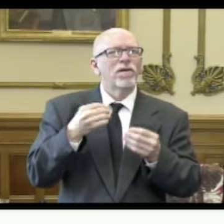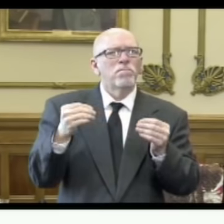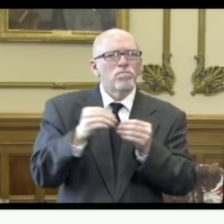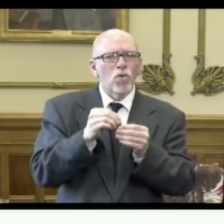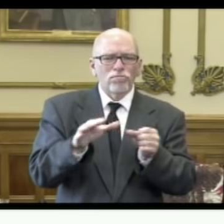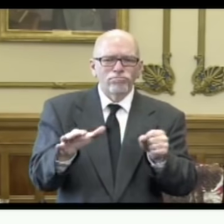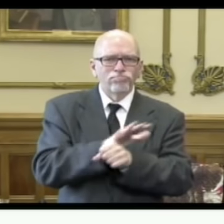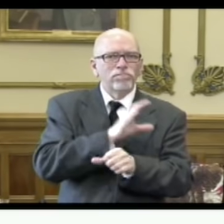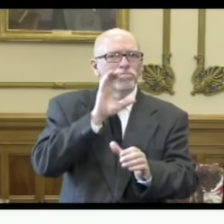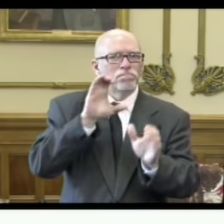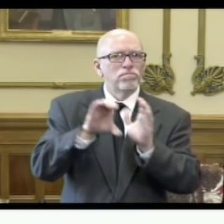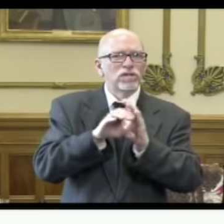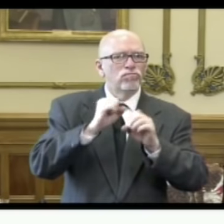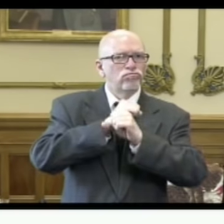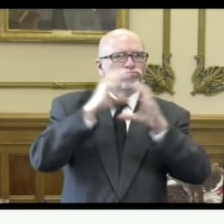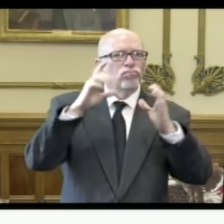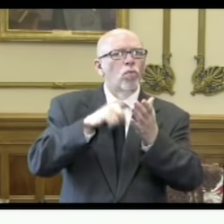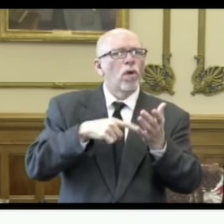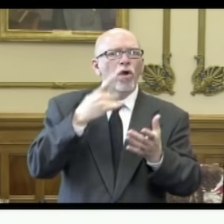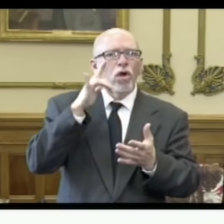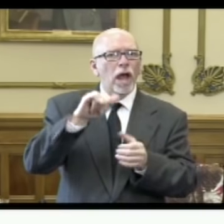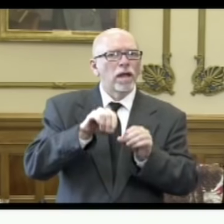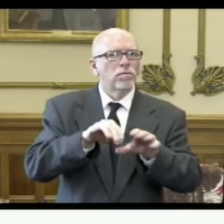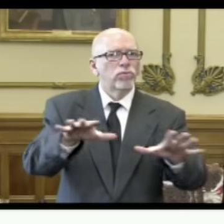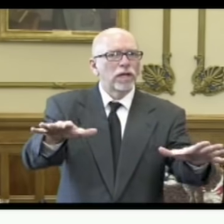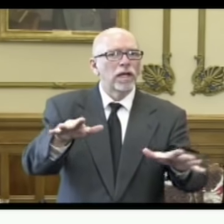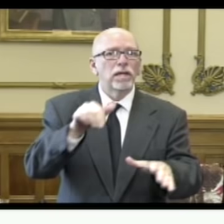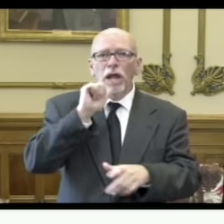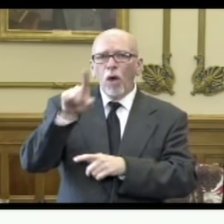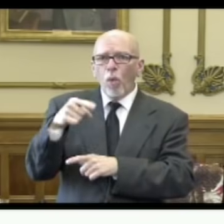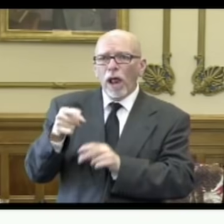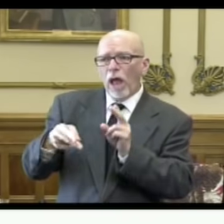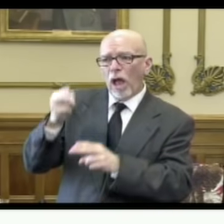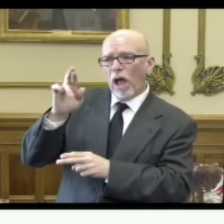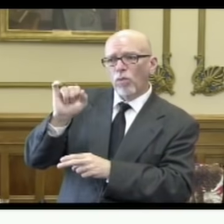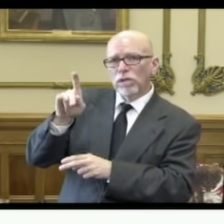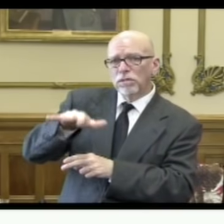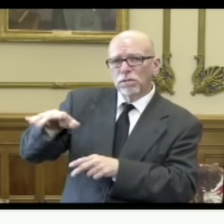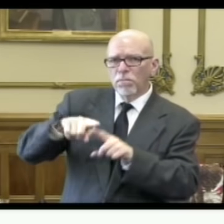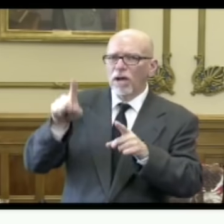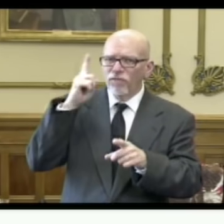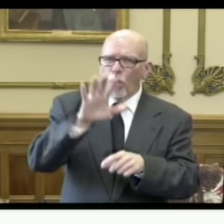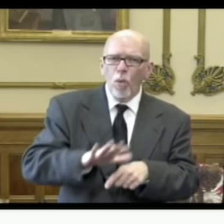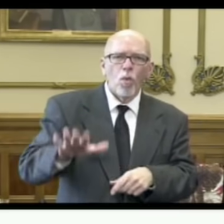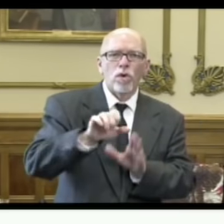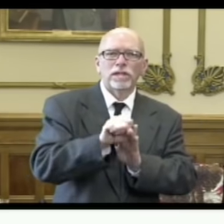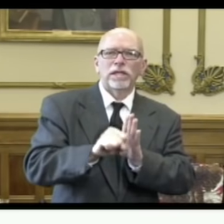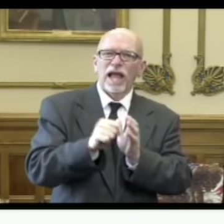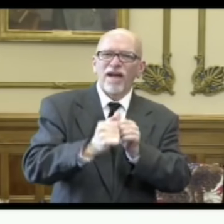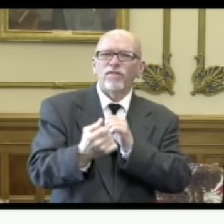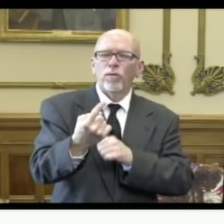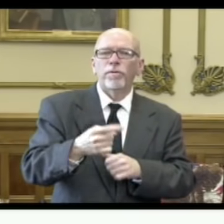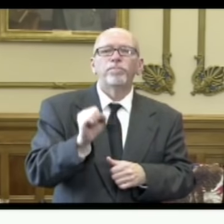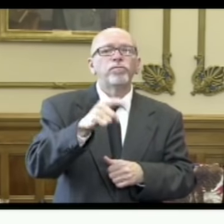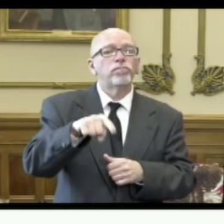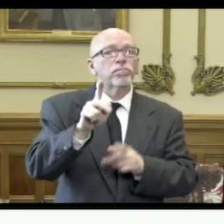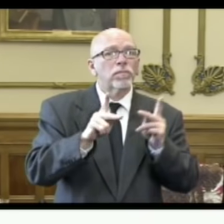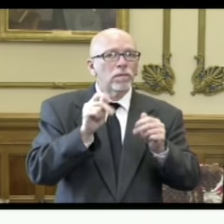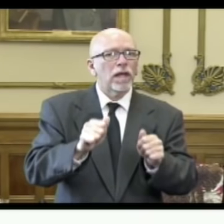ANYBODY CAN HAVE THE OPPORTUNITY TO GET TESTED WHEN THEY DO HAVE SYMPTOMS AND THIS WILL PROVIDE A MORE COMPLETE PICTURE ABOUT THE SPREAD OF THE VIRUS. NOT ONLY IN